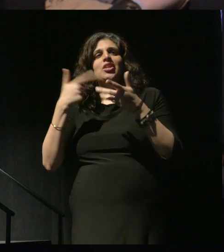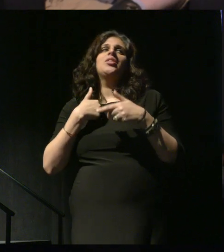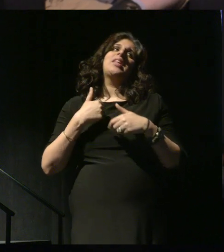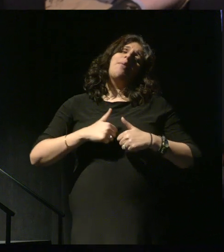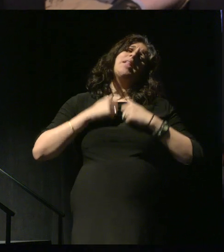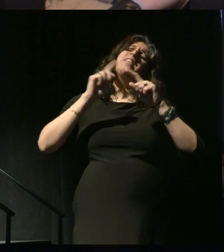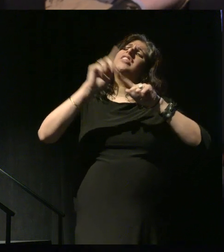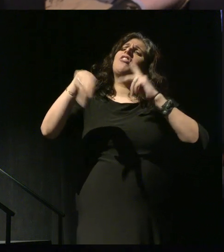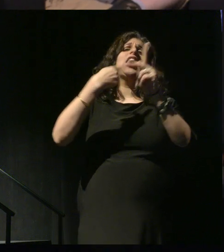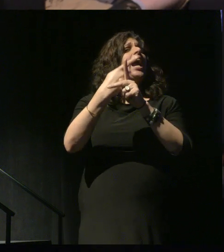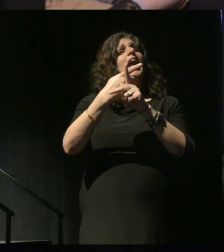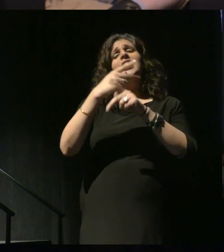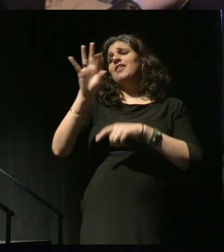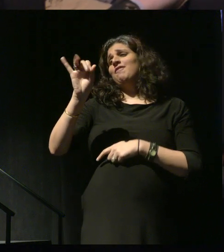of fairytale at the moment better.